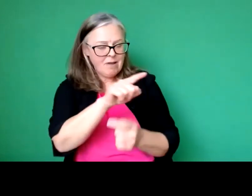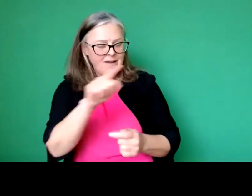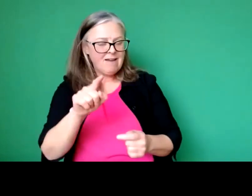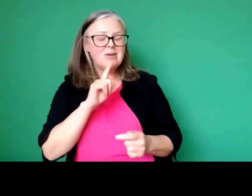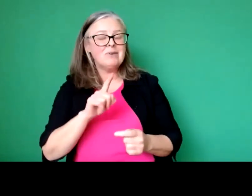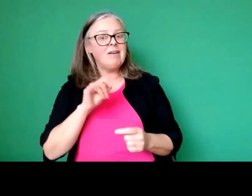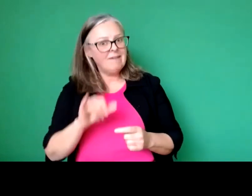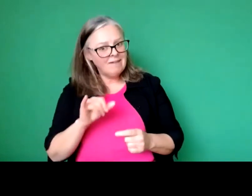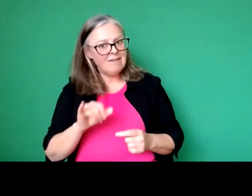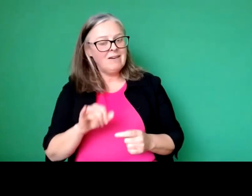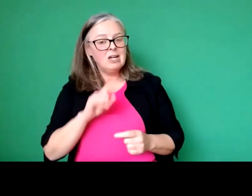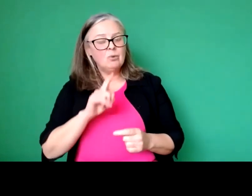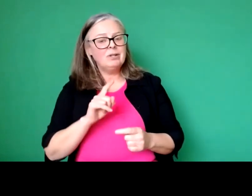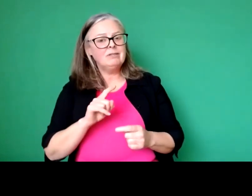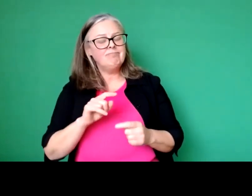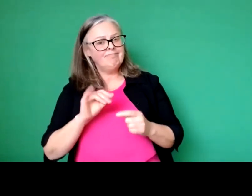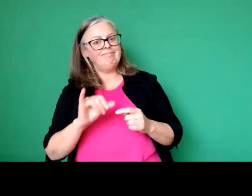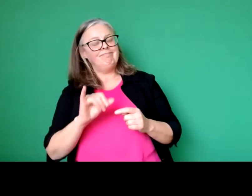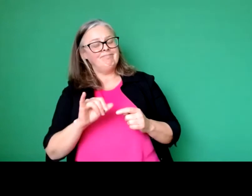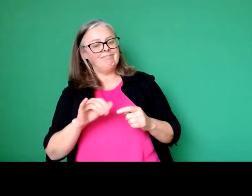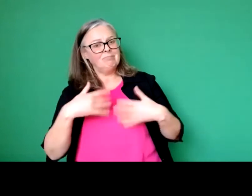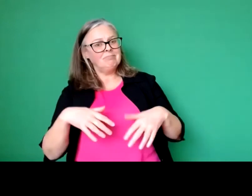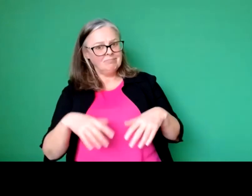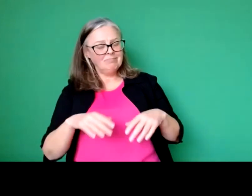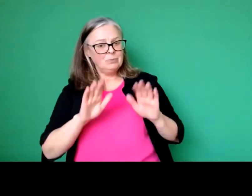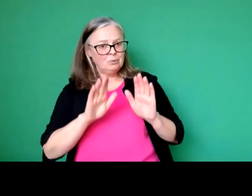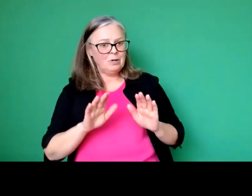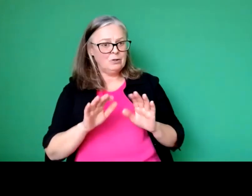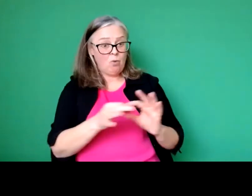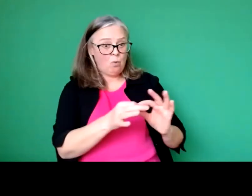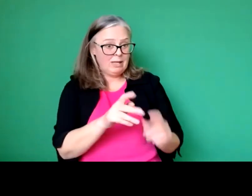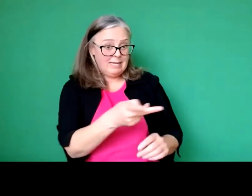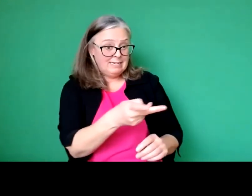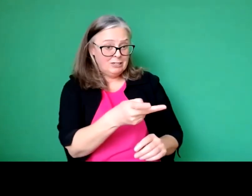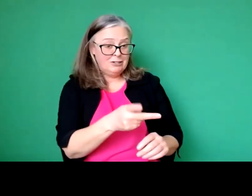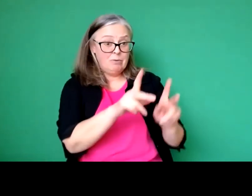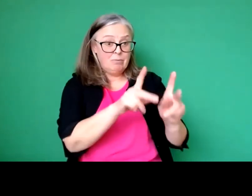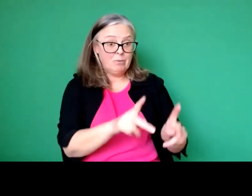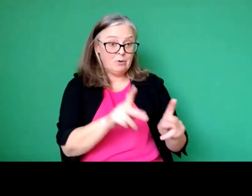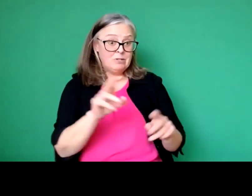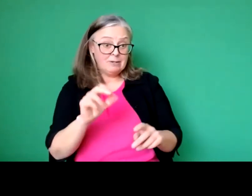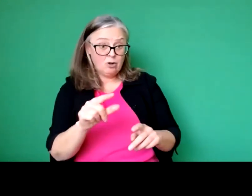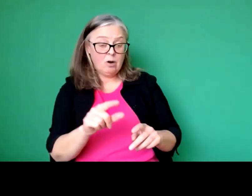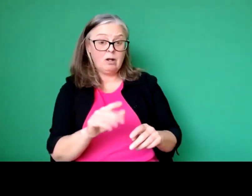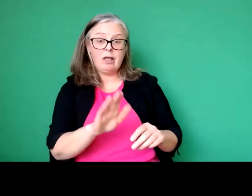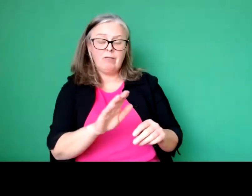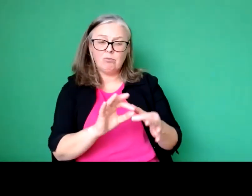for that relationship the intimacy of the work that the team did together